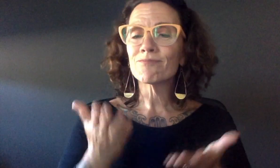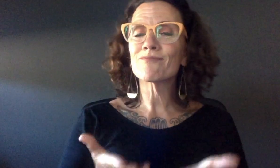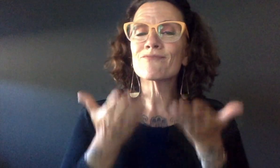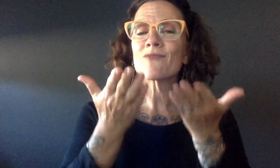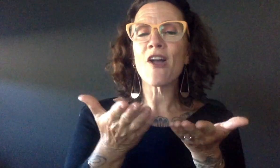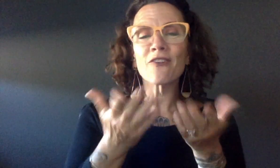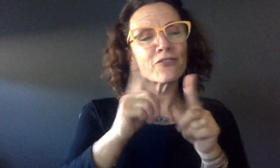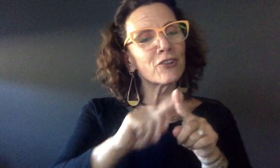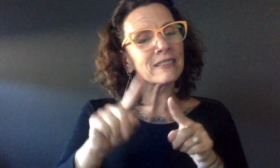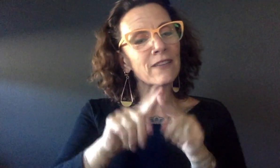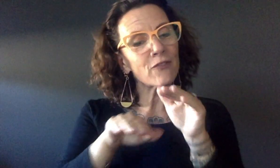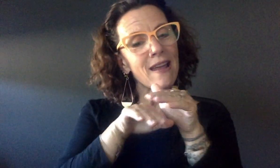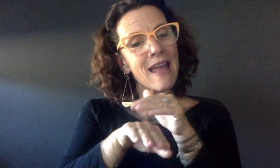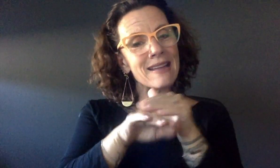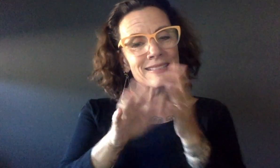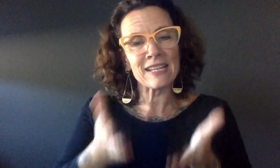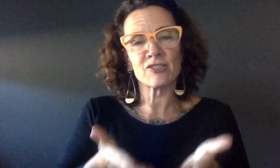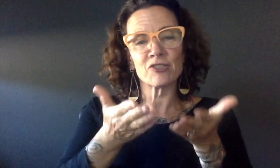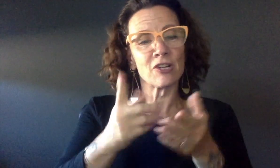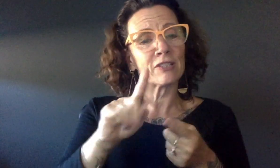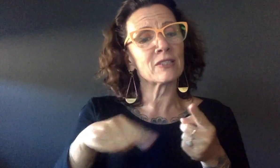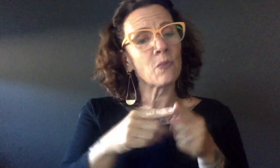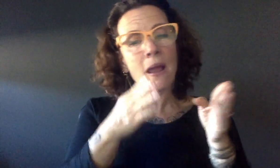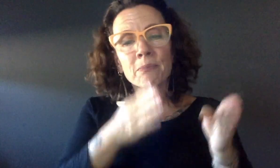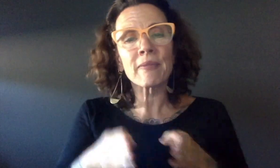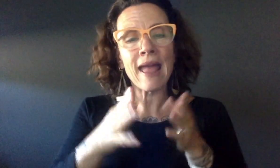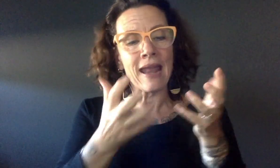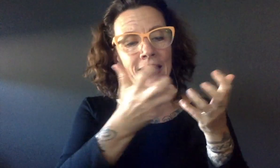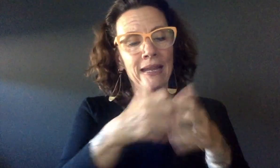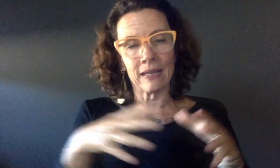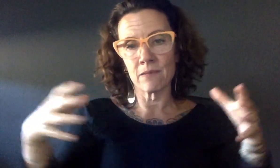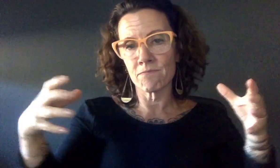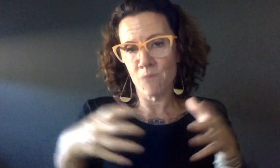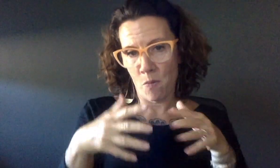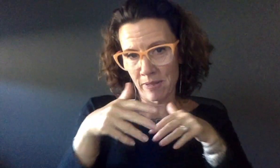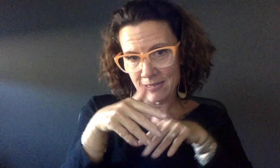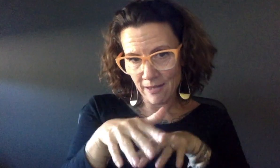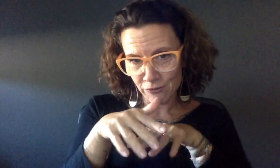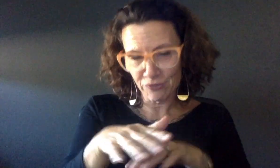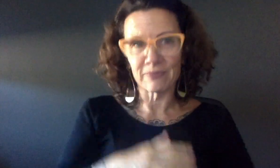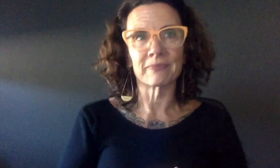Access Suggestions for Mobilizations.